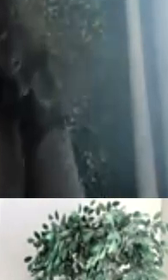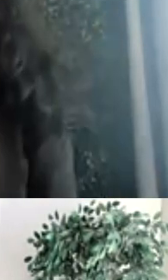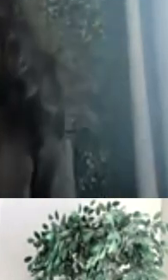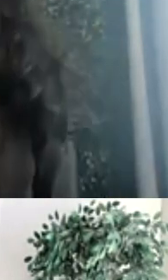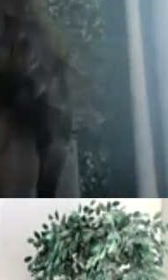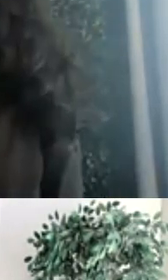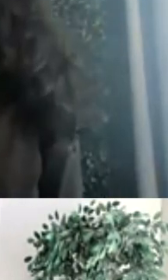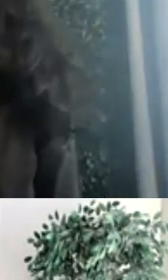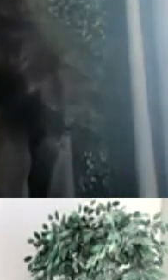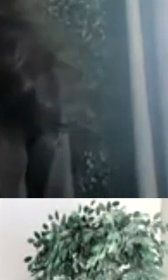Thank you.